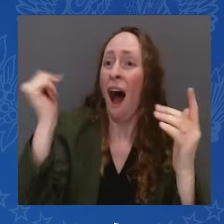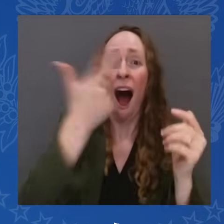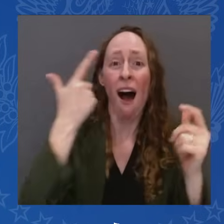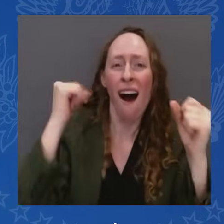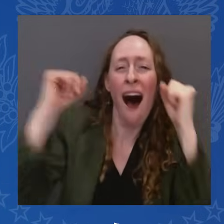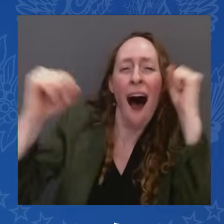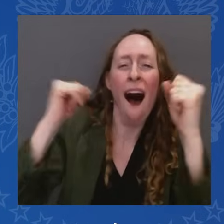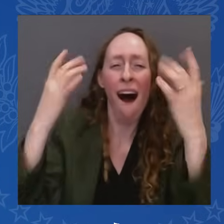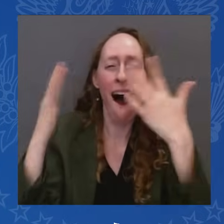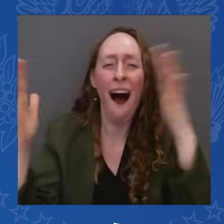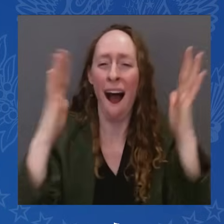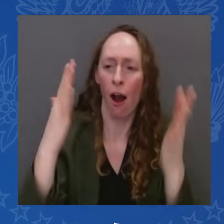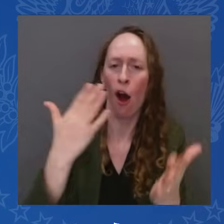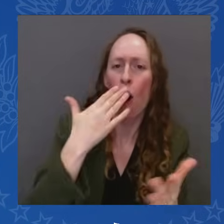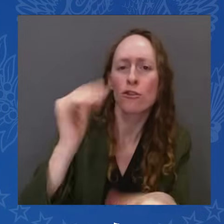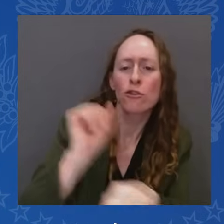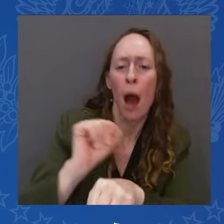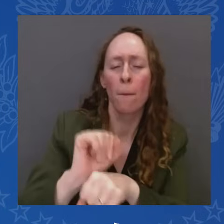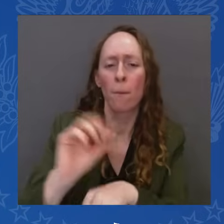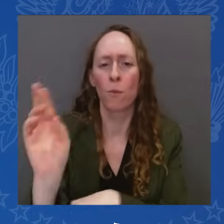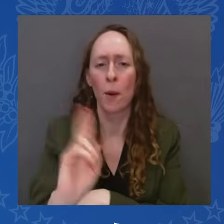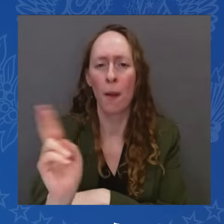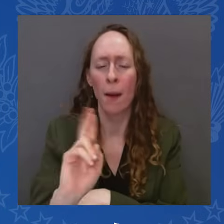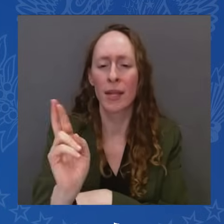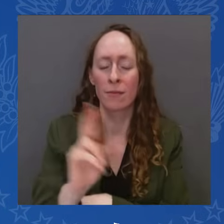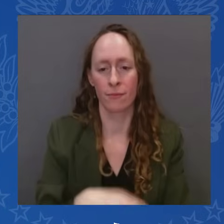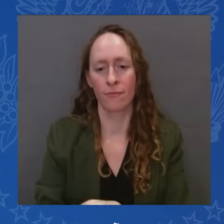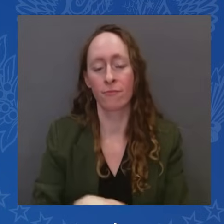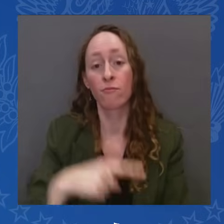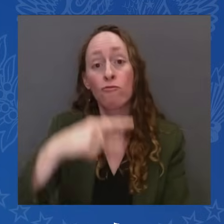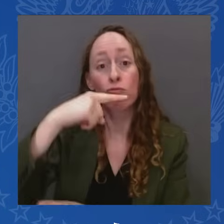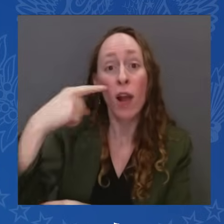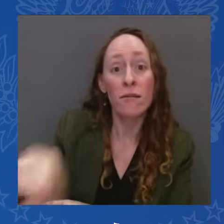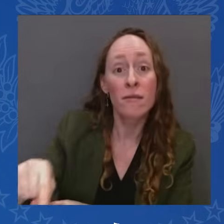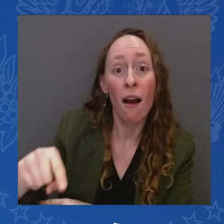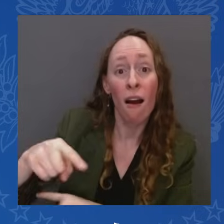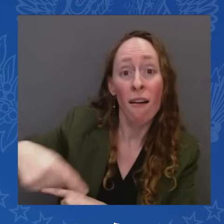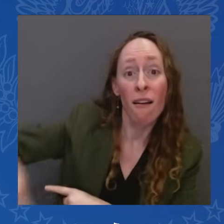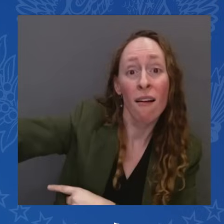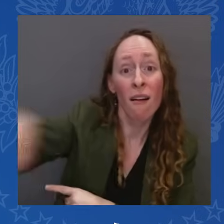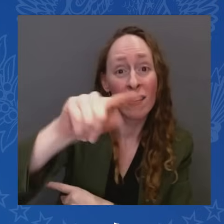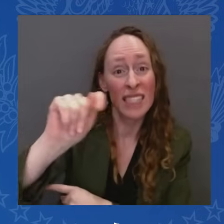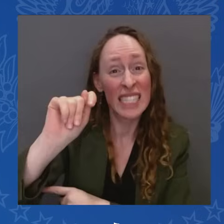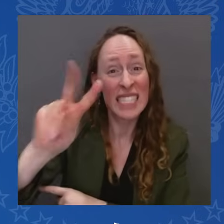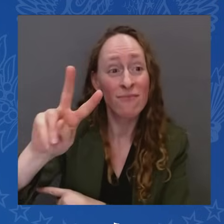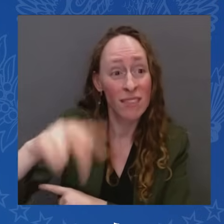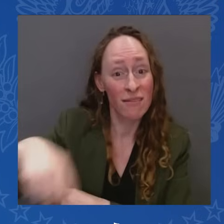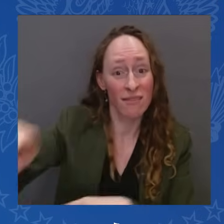"Well done, Republicans! That's good for us." That's a Russian speaking.